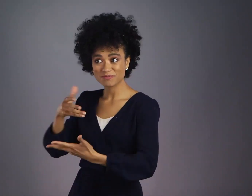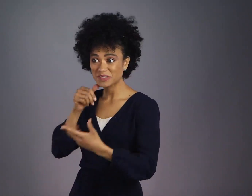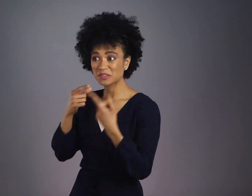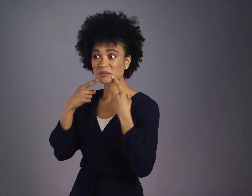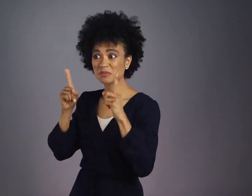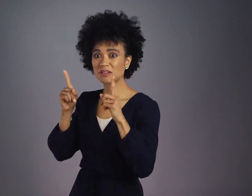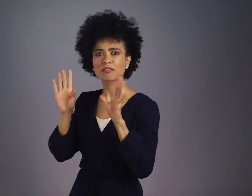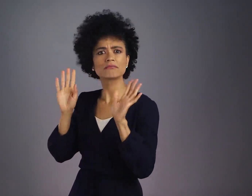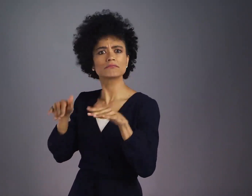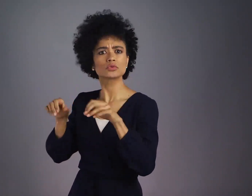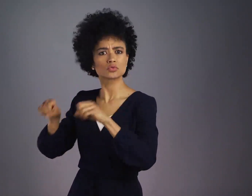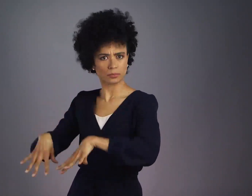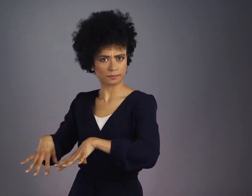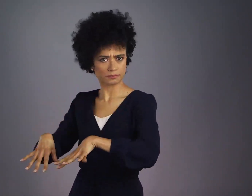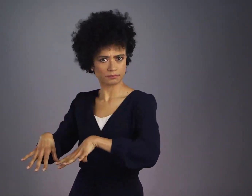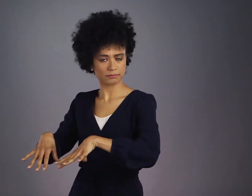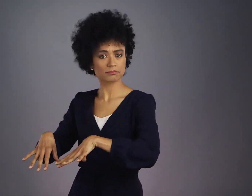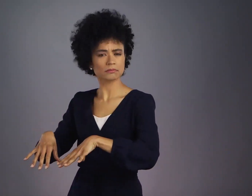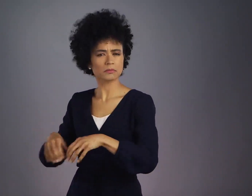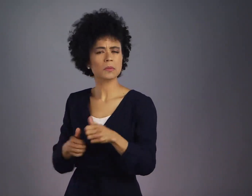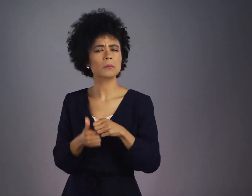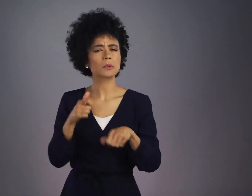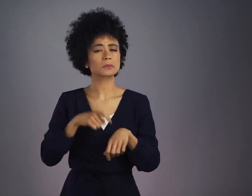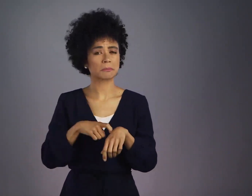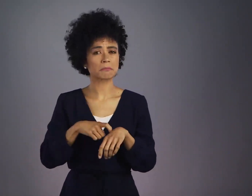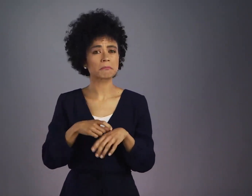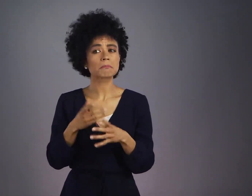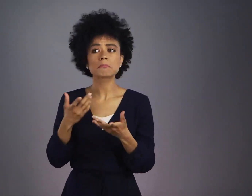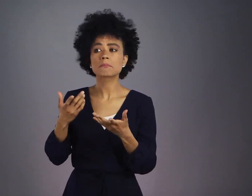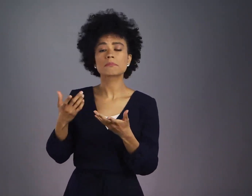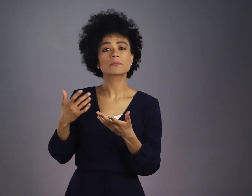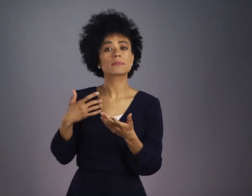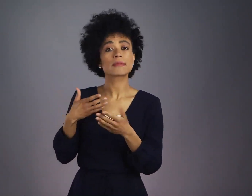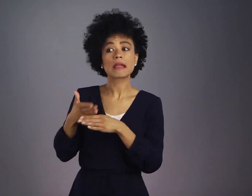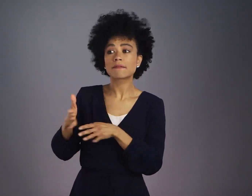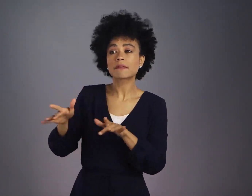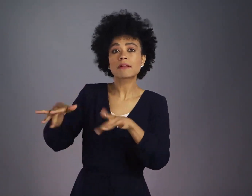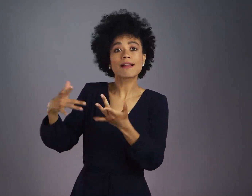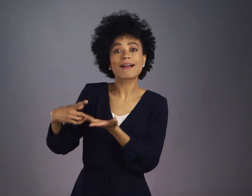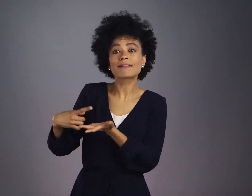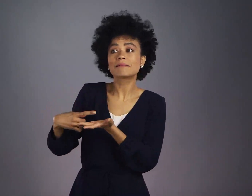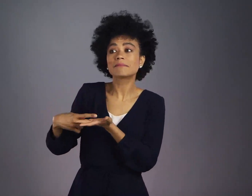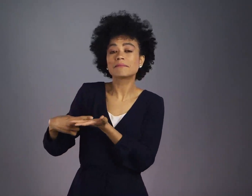If this kind of approach does not catch your husband's interest, it may be best to drop the subject,